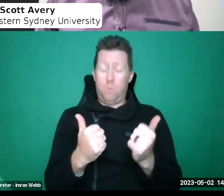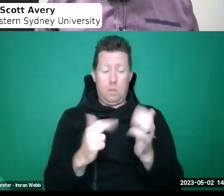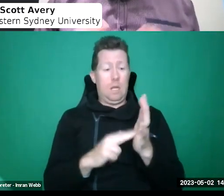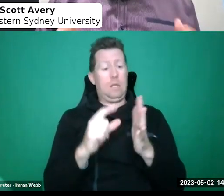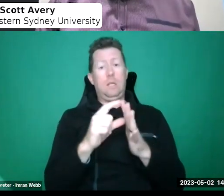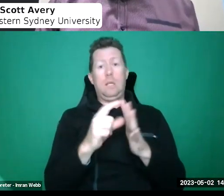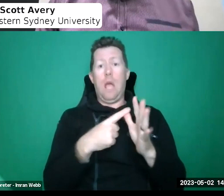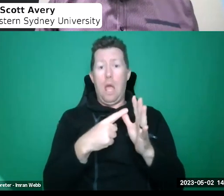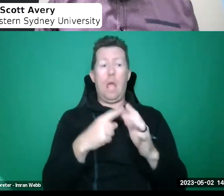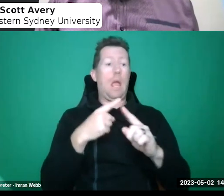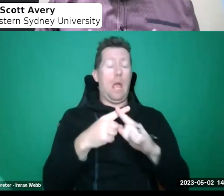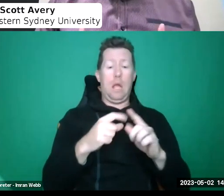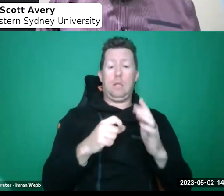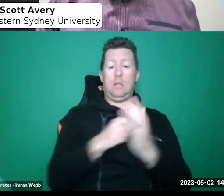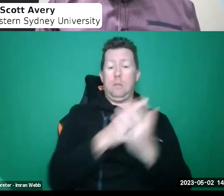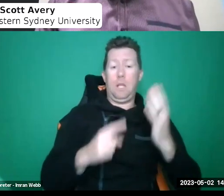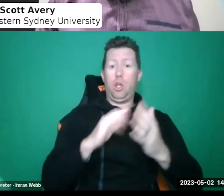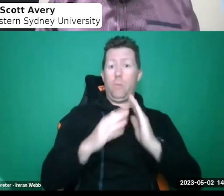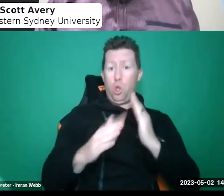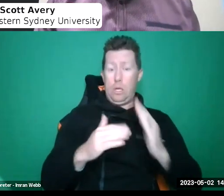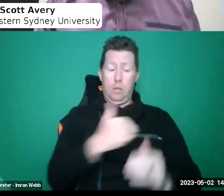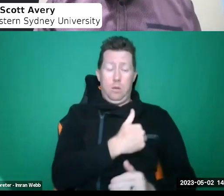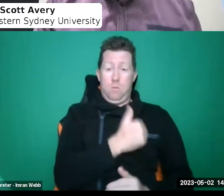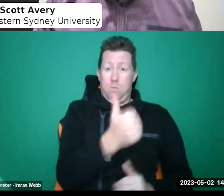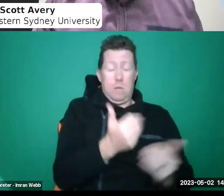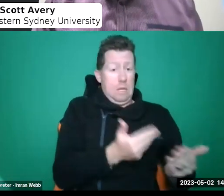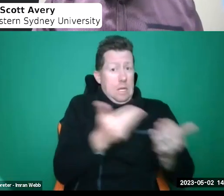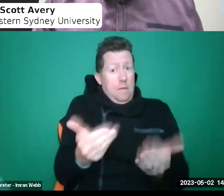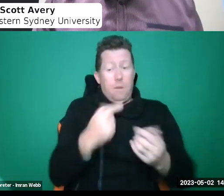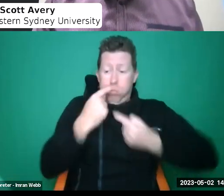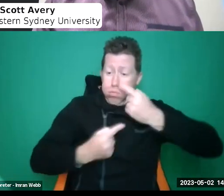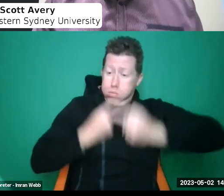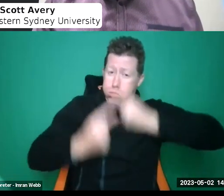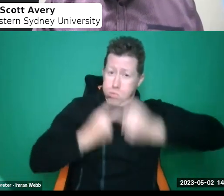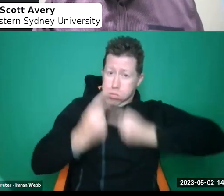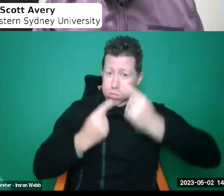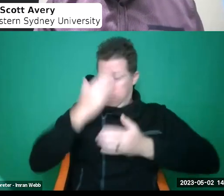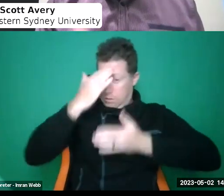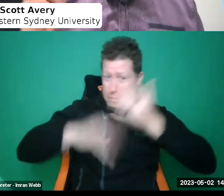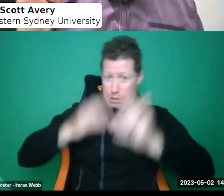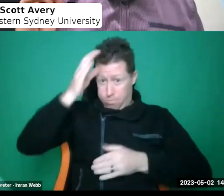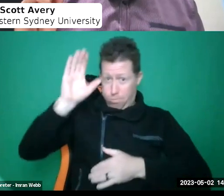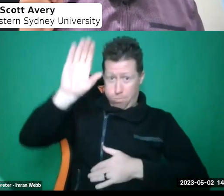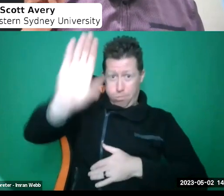They've been very generous in giving their time and expertise. We actually need to resource that and I'm careful to use the word